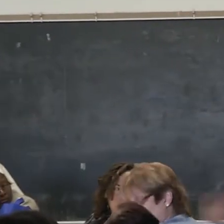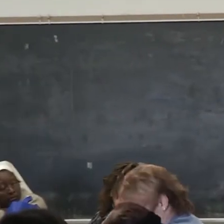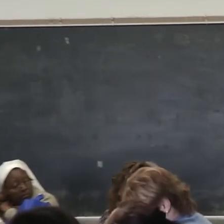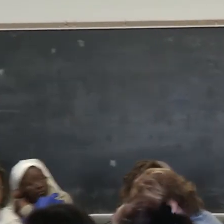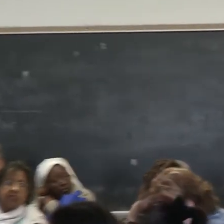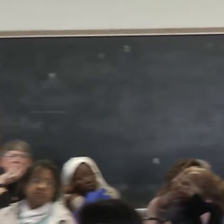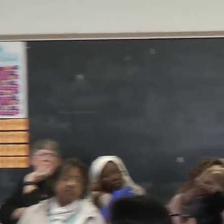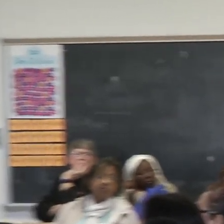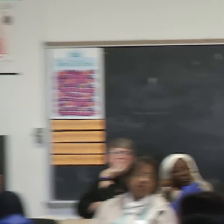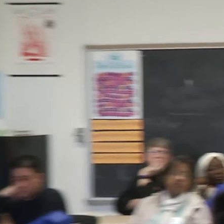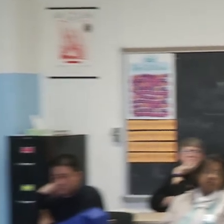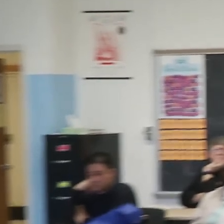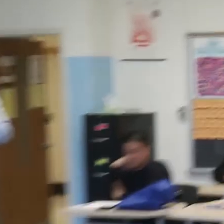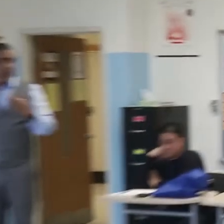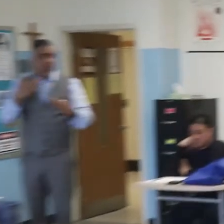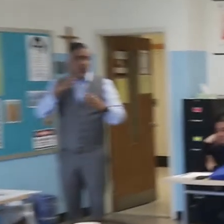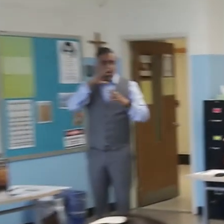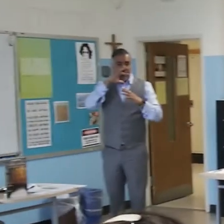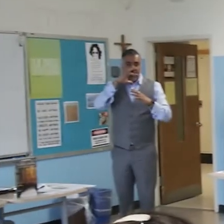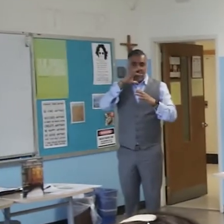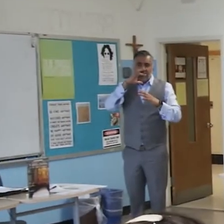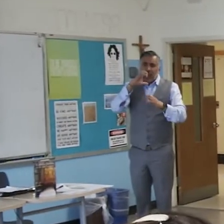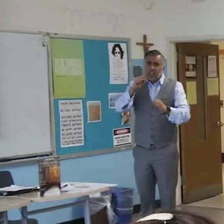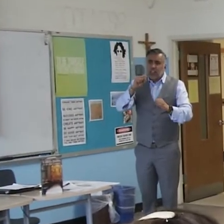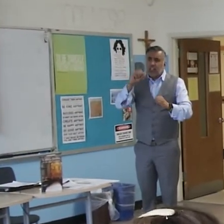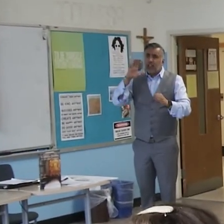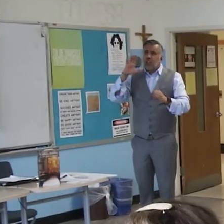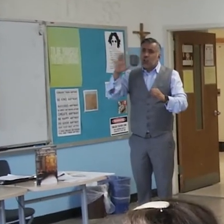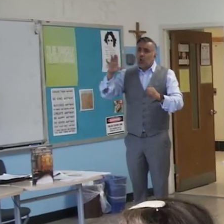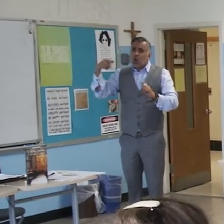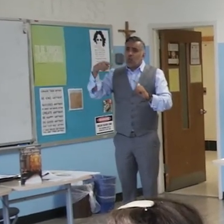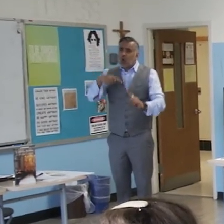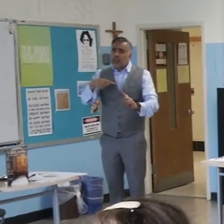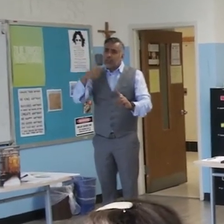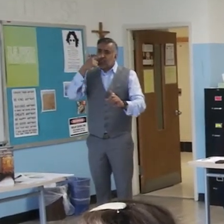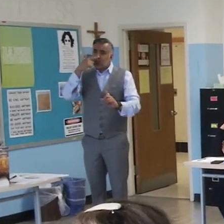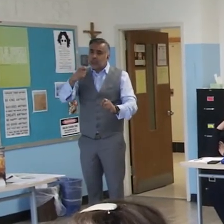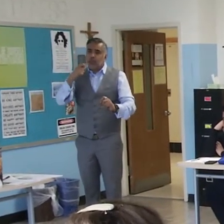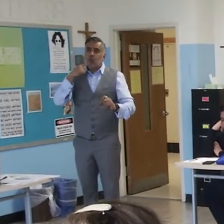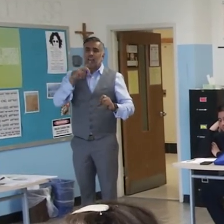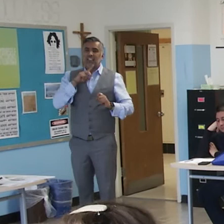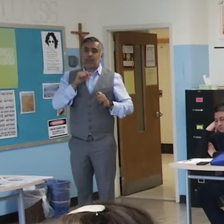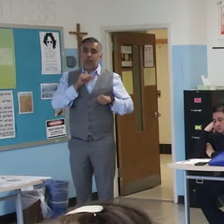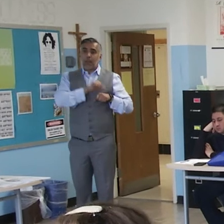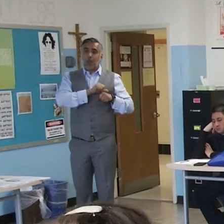[Question: Thank you; this was really fascinating, and I think the point you made, that's also what we find in disability employment fields, is unemployed with